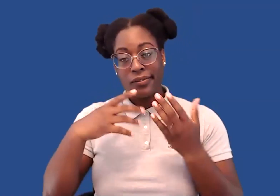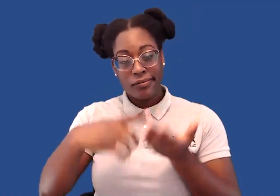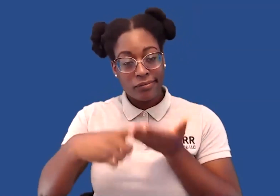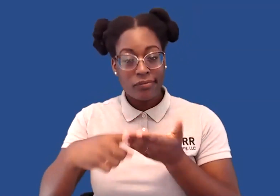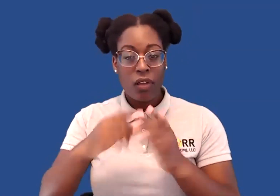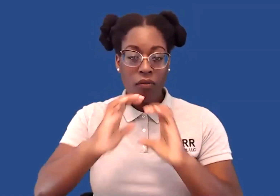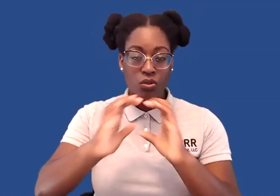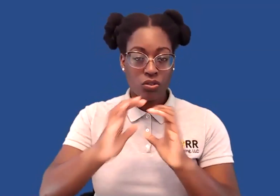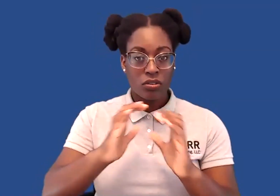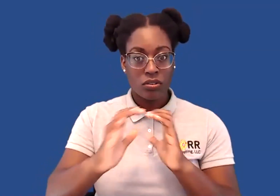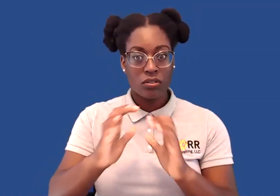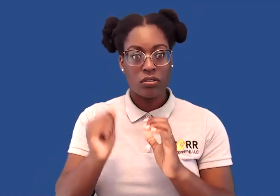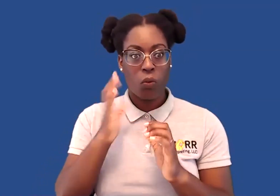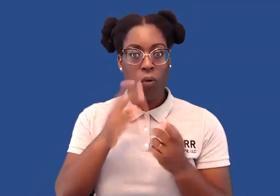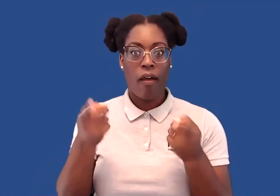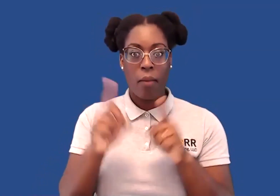with the feedback that they're given.